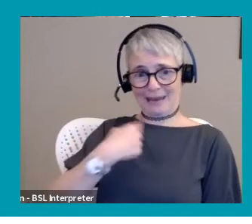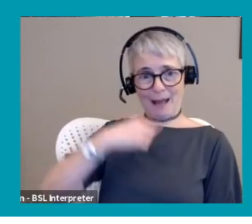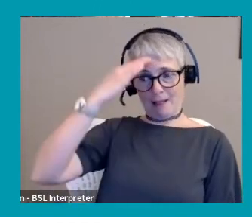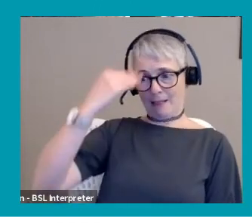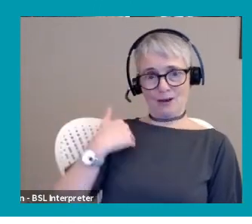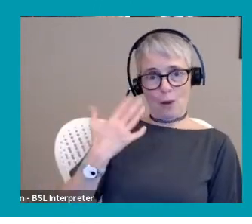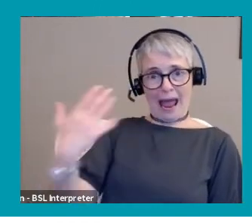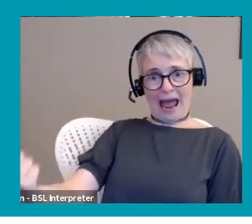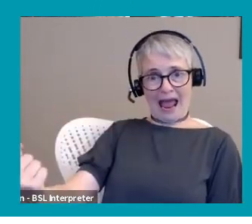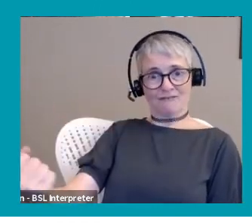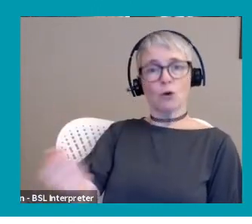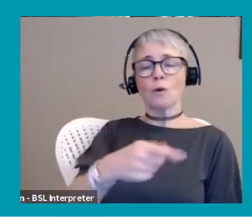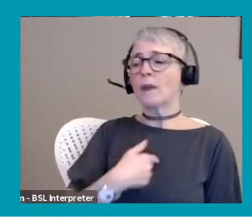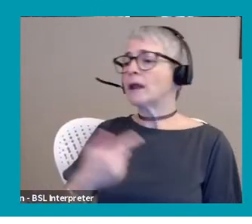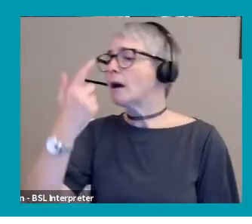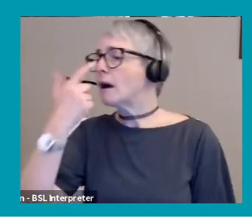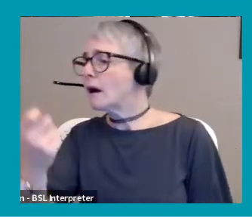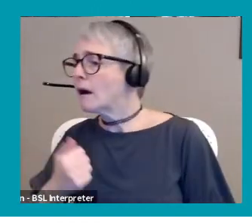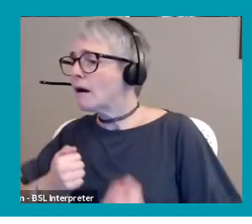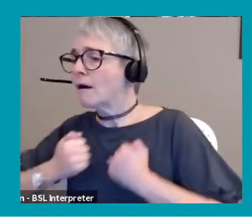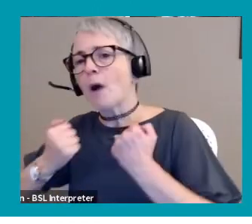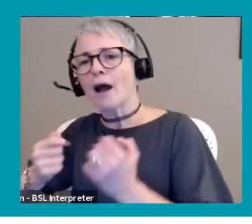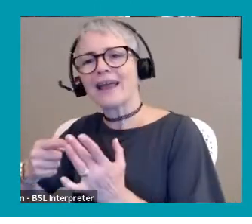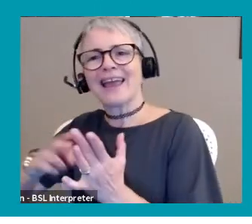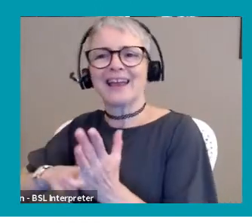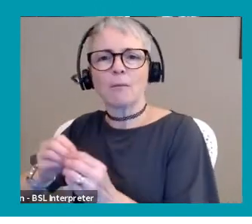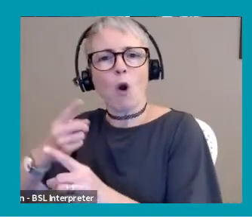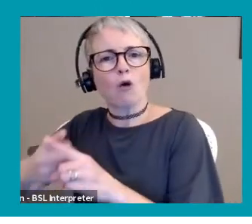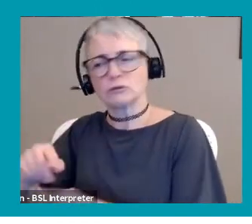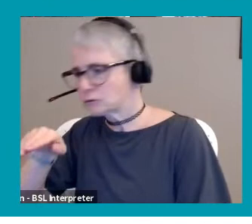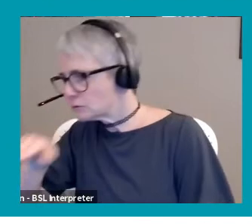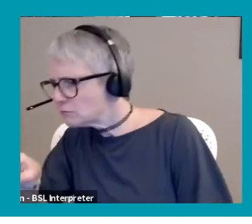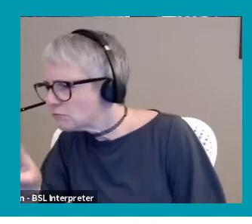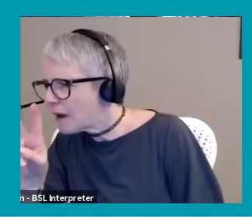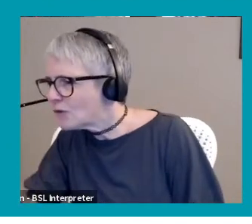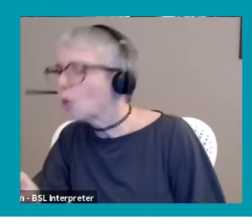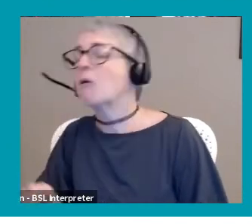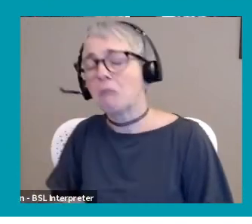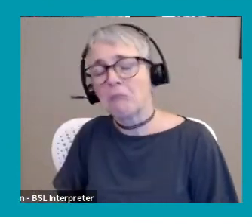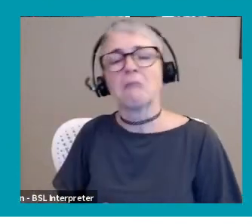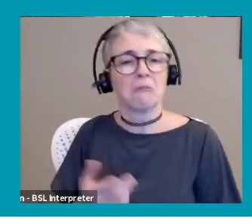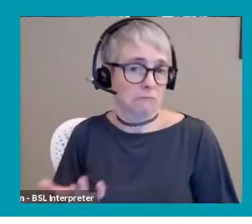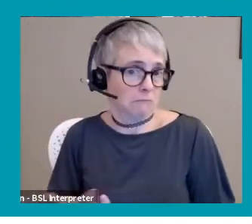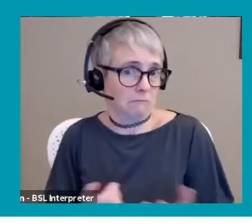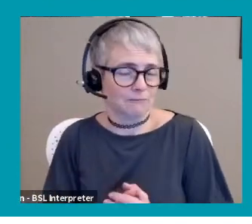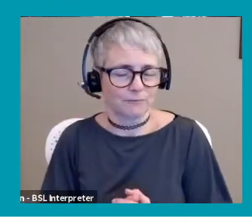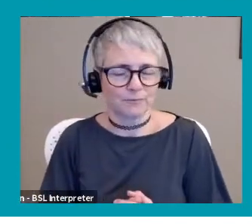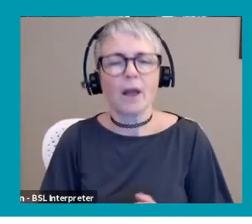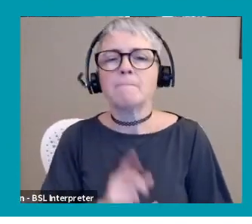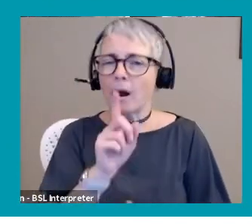why it's really, really important to make sure you are filtering terms and you are searching meets your needs.